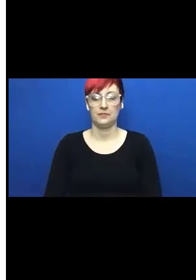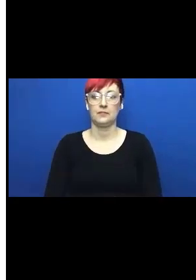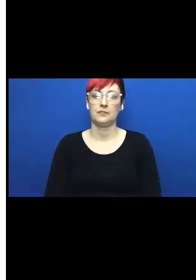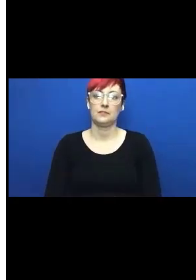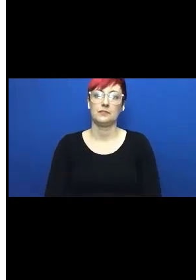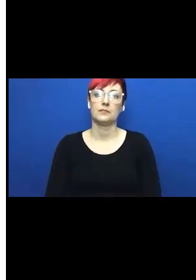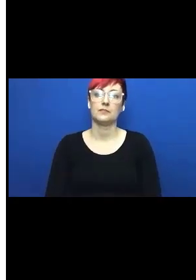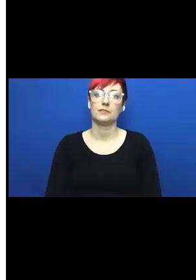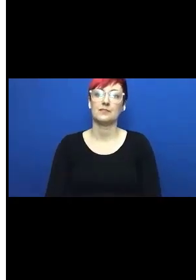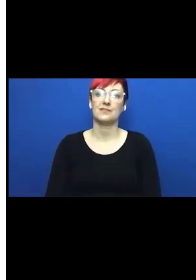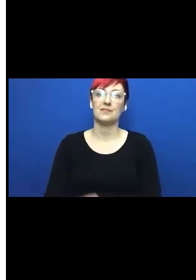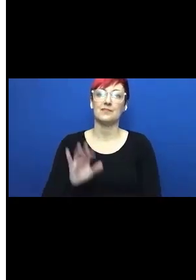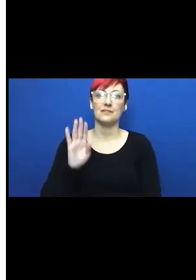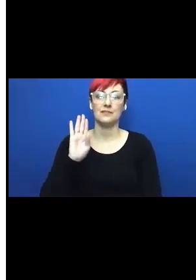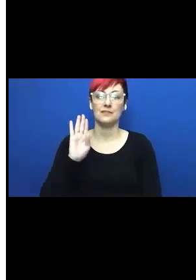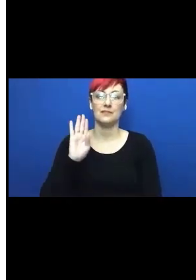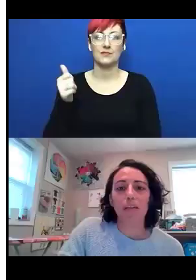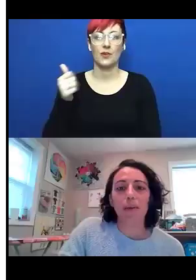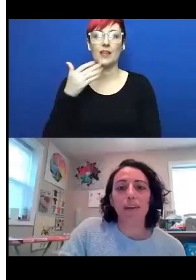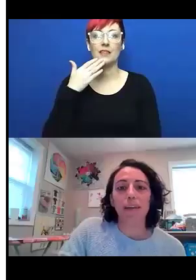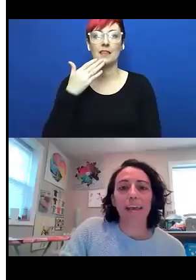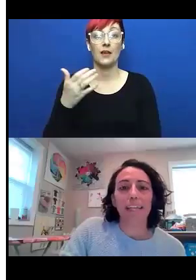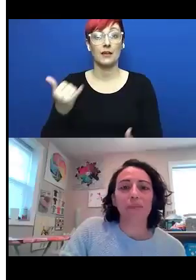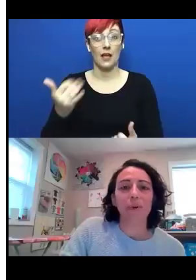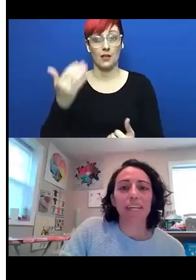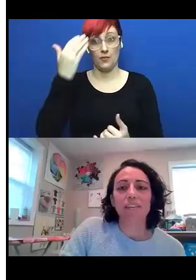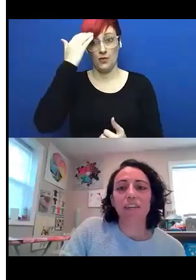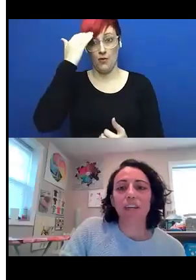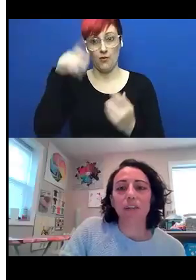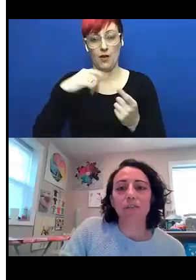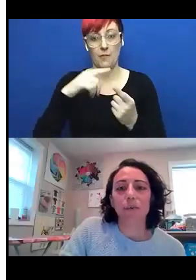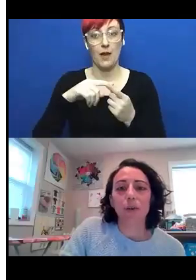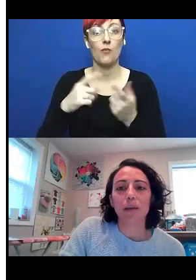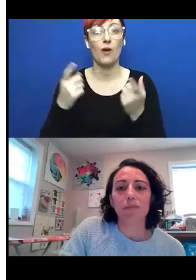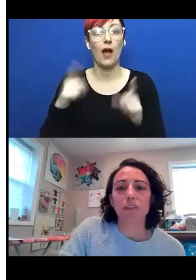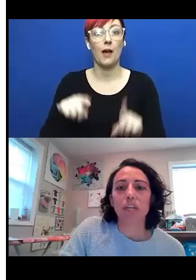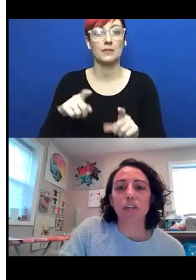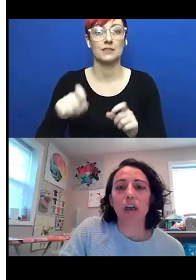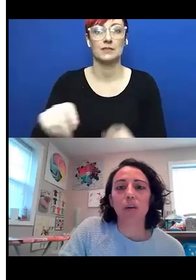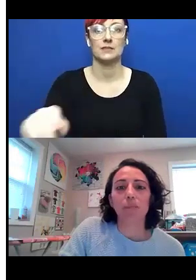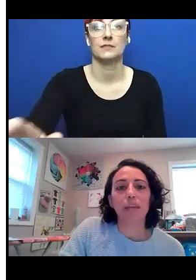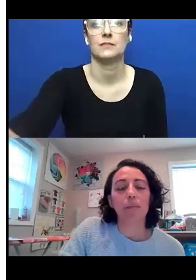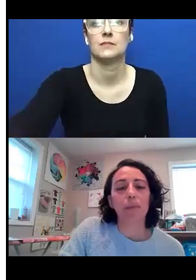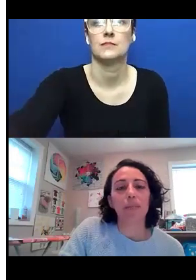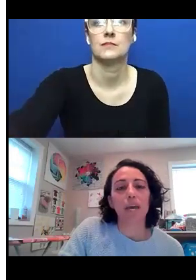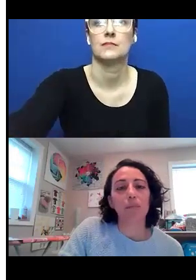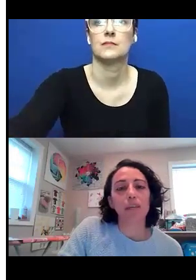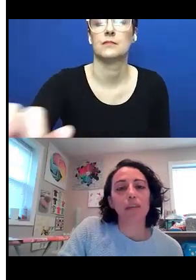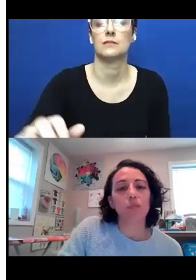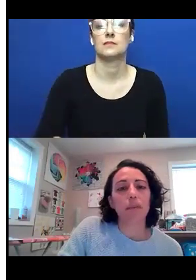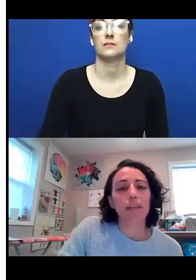Kristen Ta: Great. So now that we know all about exactly what needs to go on the form, I'm just going to talk a bit about the updates